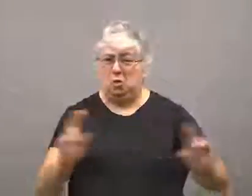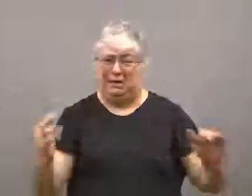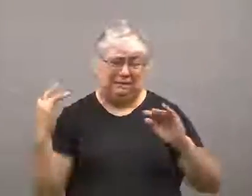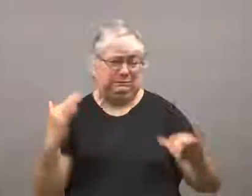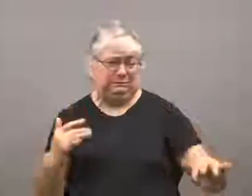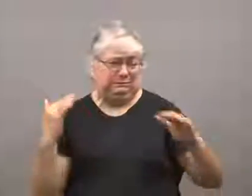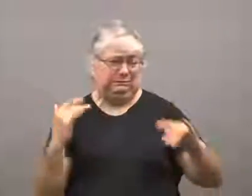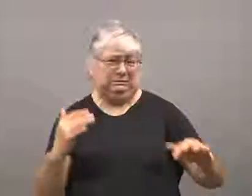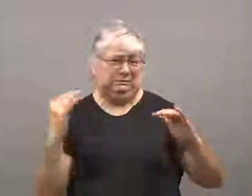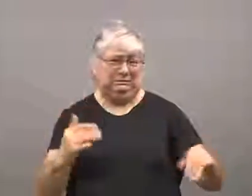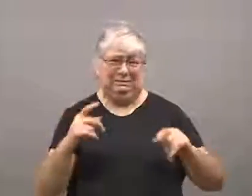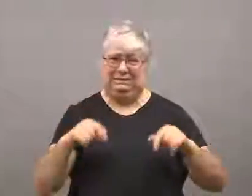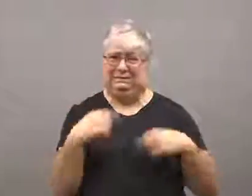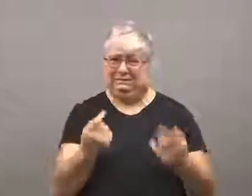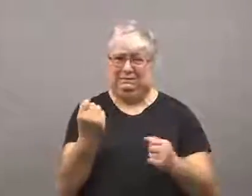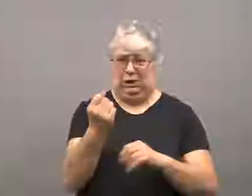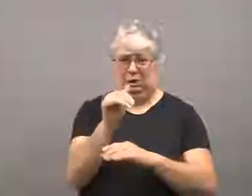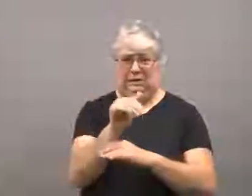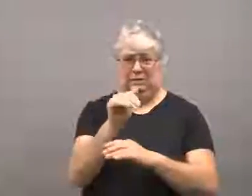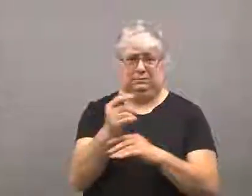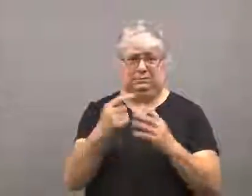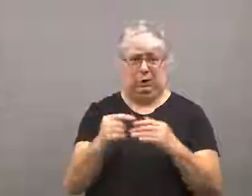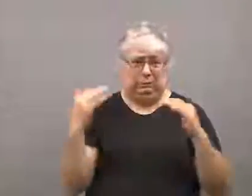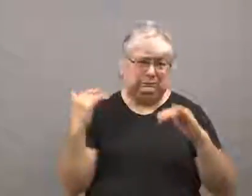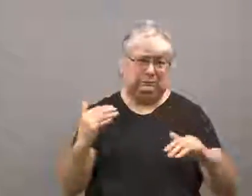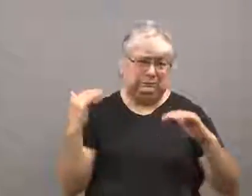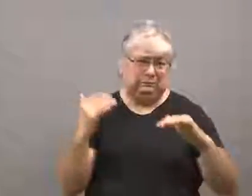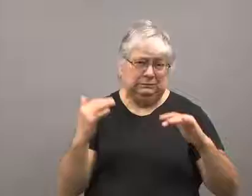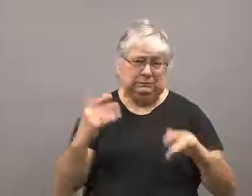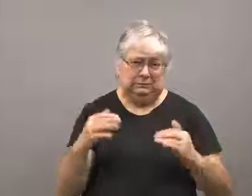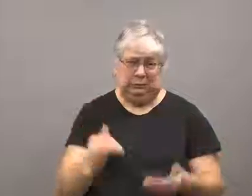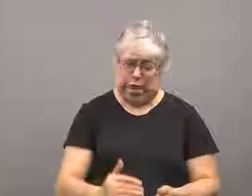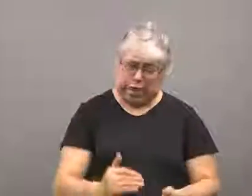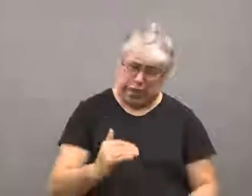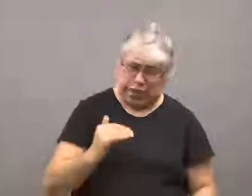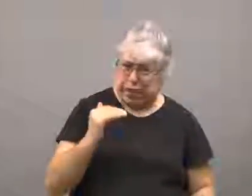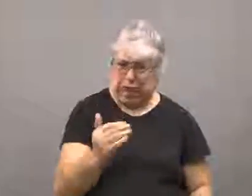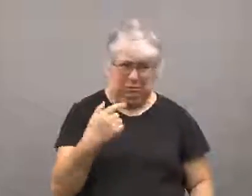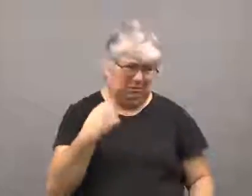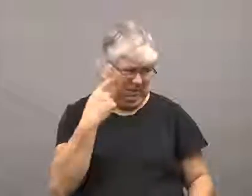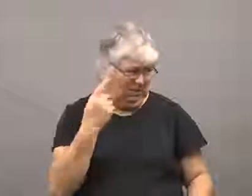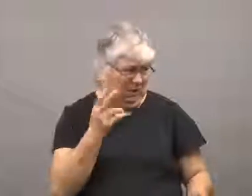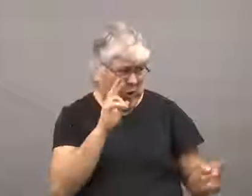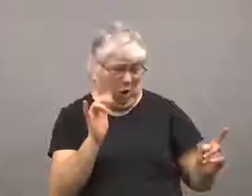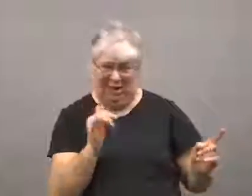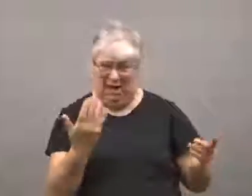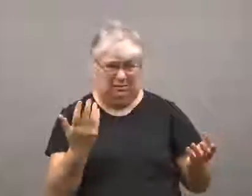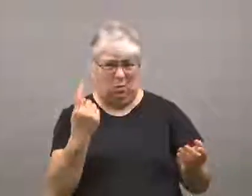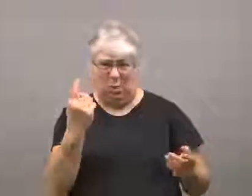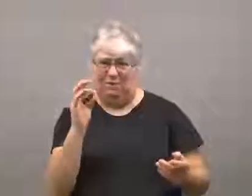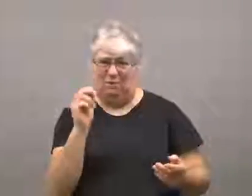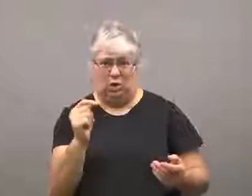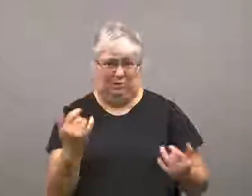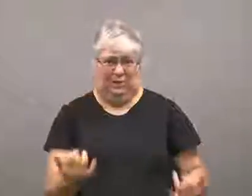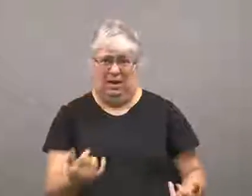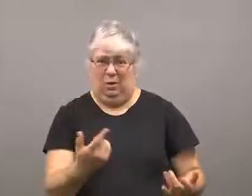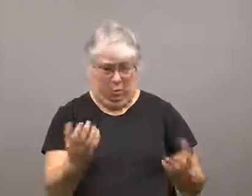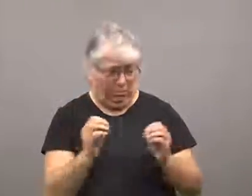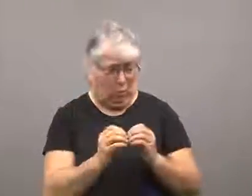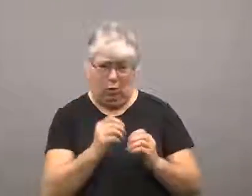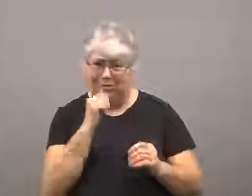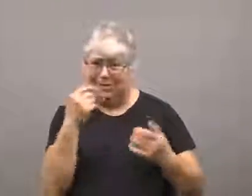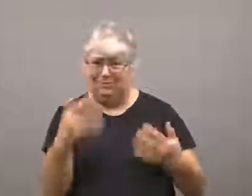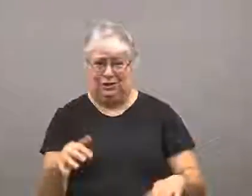It has been snowing since Saturday night, and I think there's a foot of snow now.